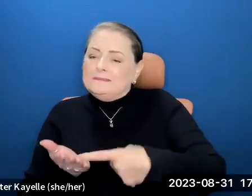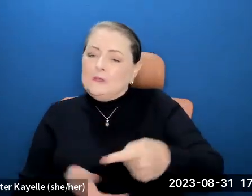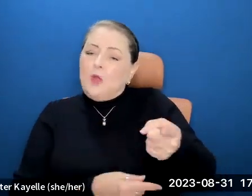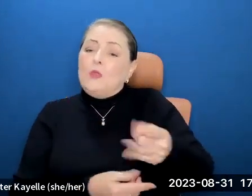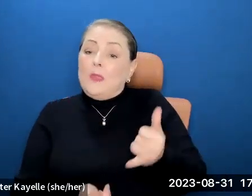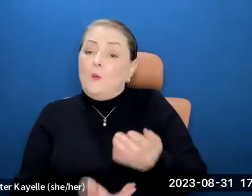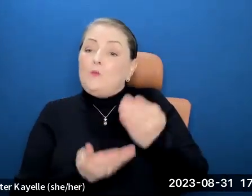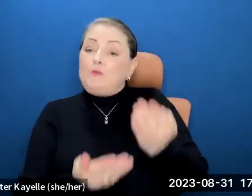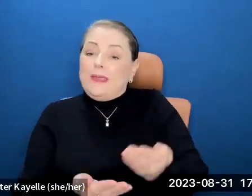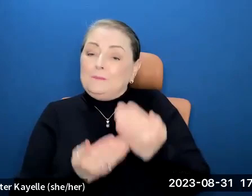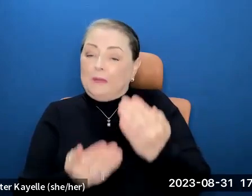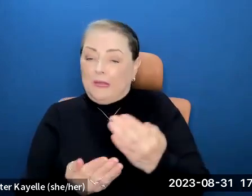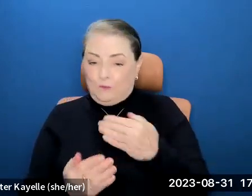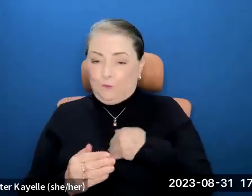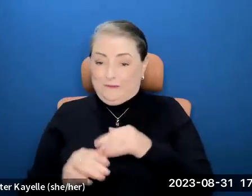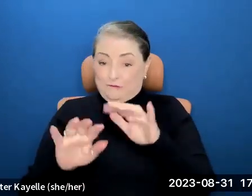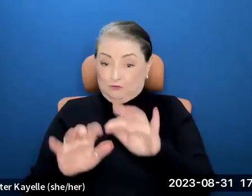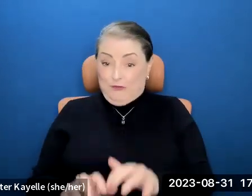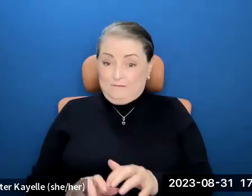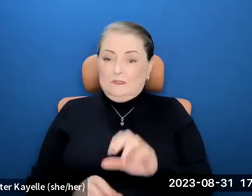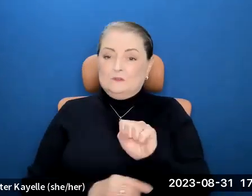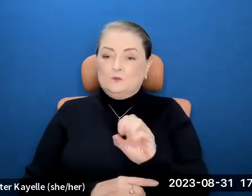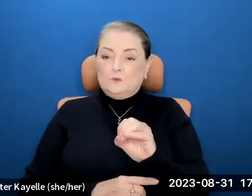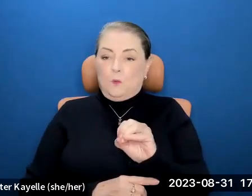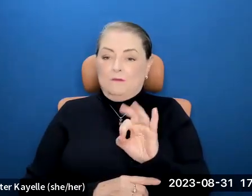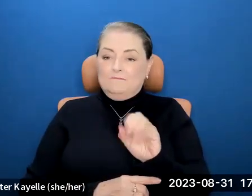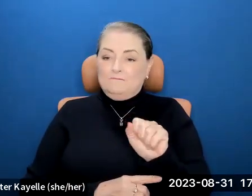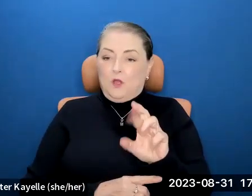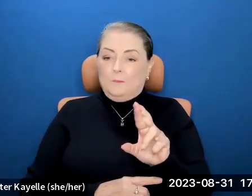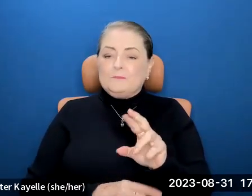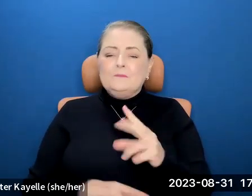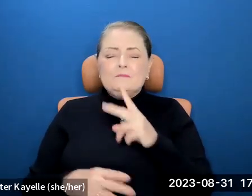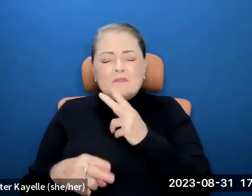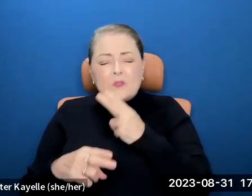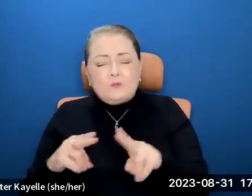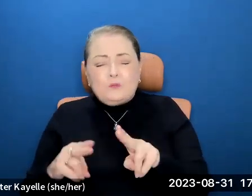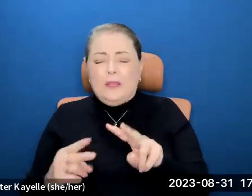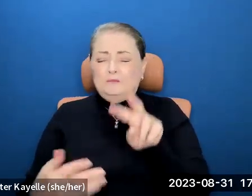have drafted thus far I will give a brief overview of our draft recommendations and